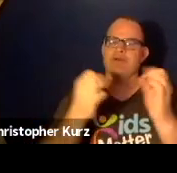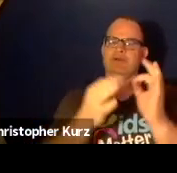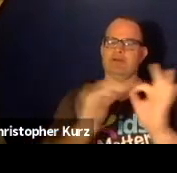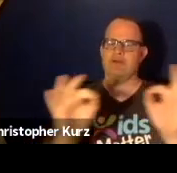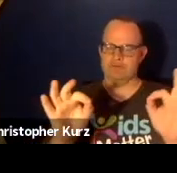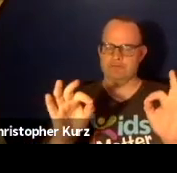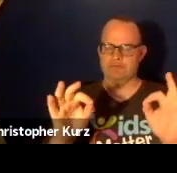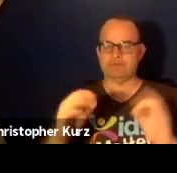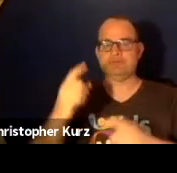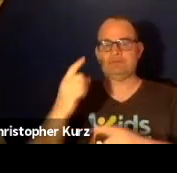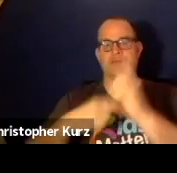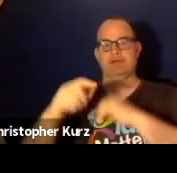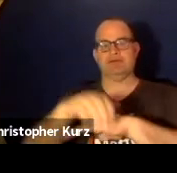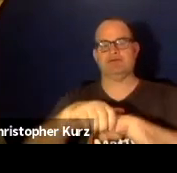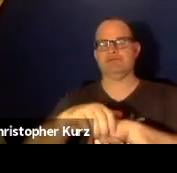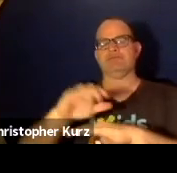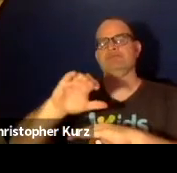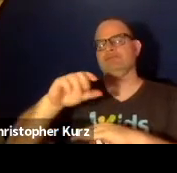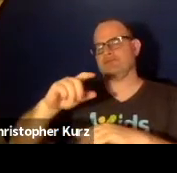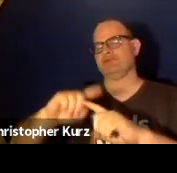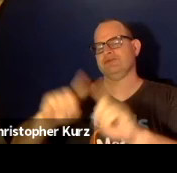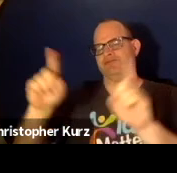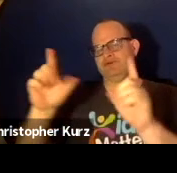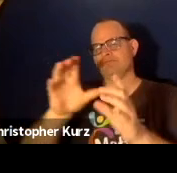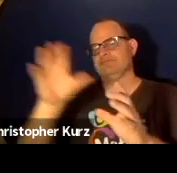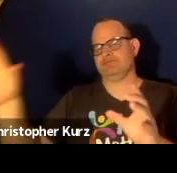in ASL versus spoken English as an example,